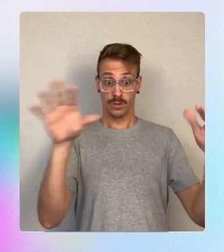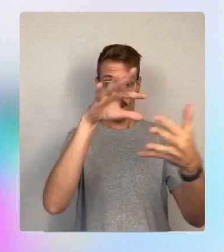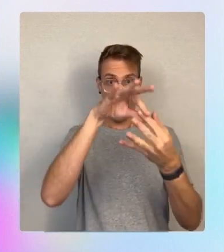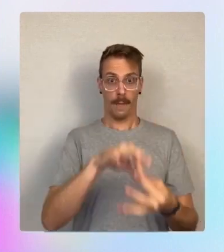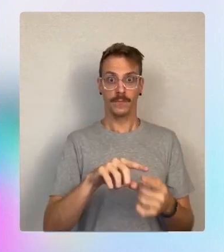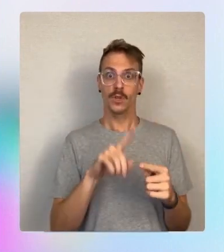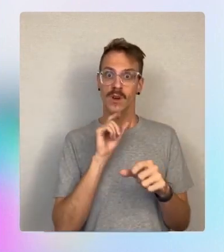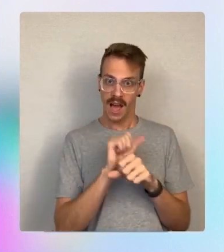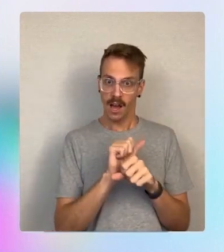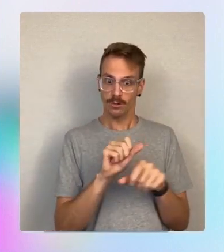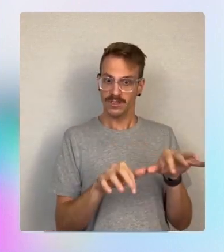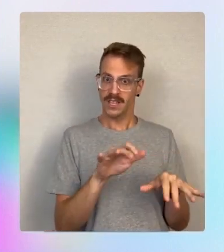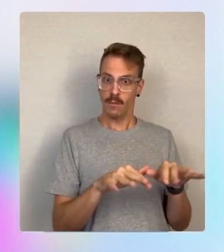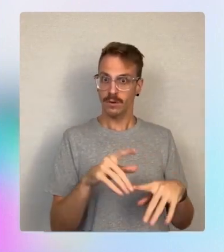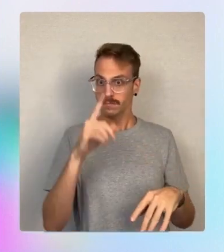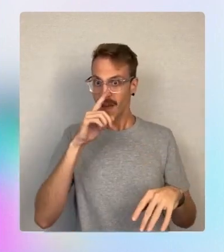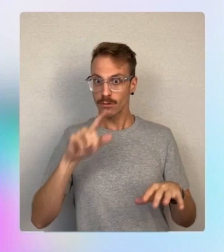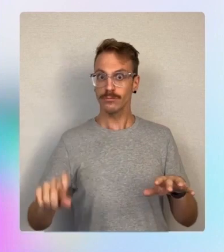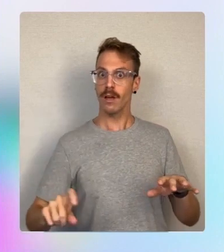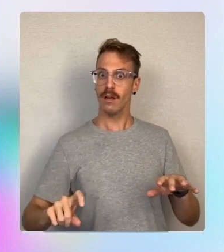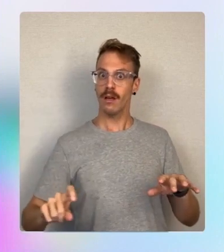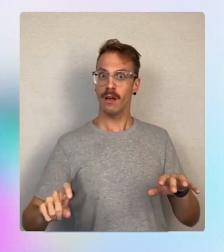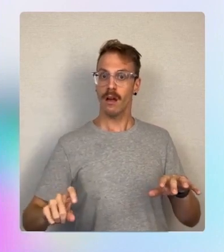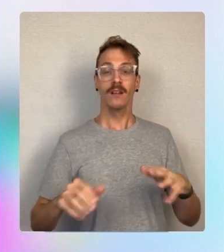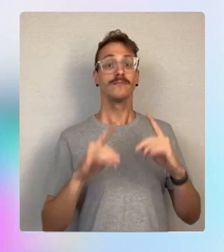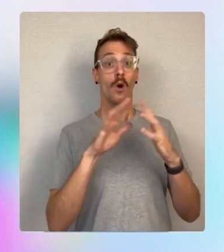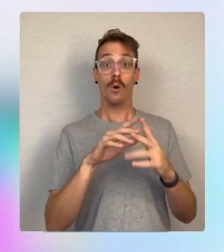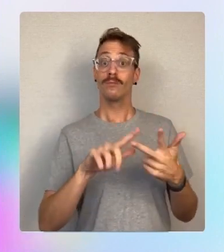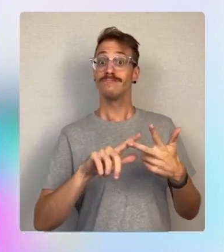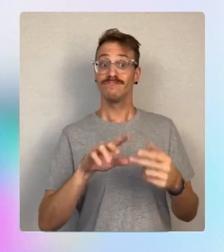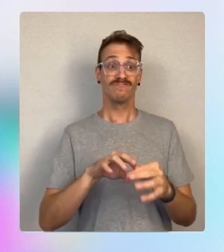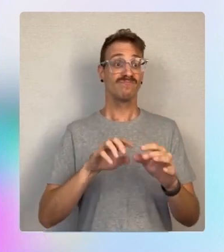or unleashing 3D creativity by collaborating